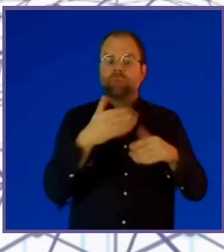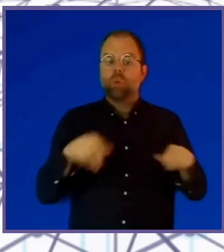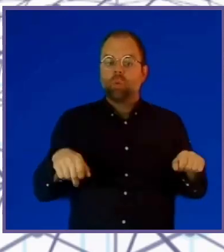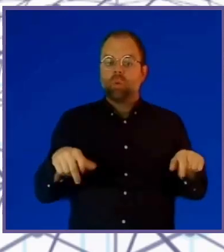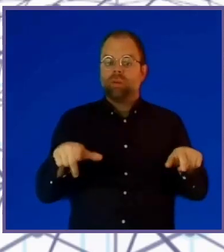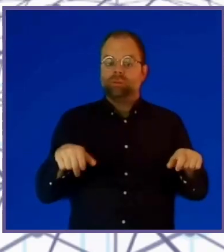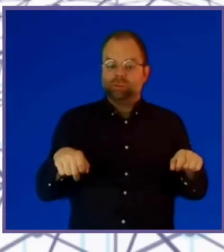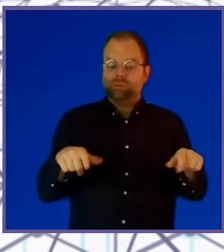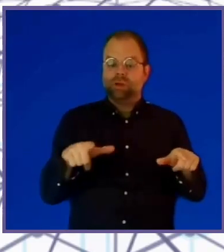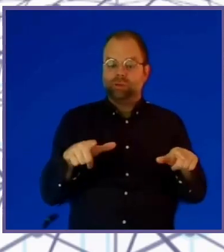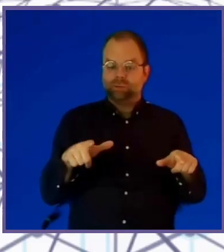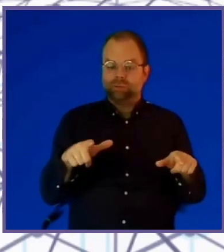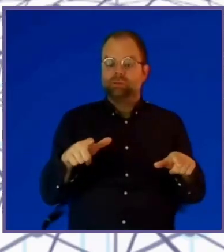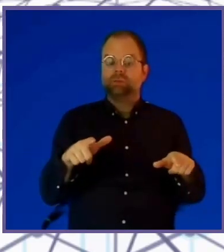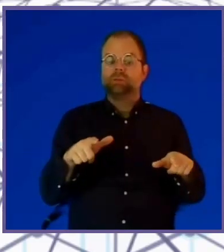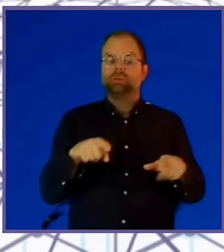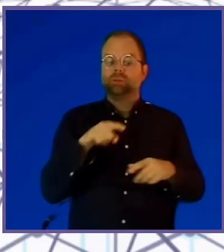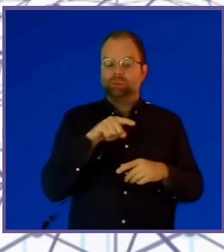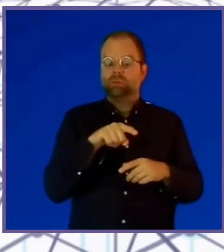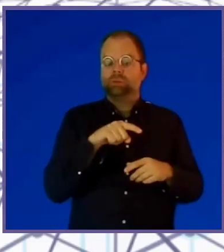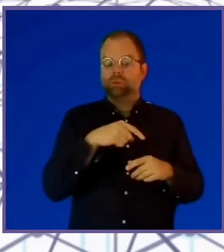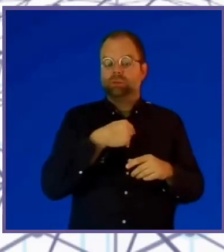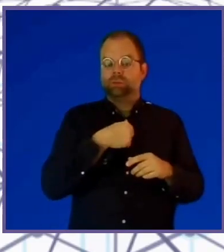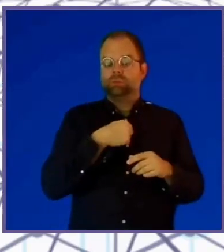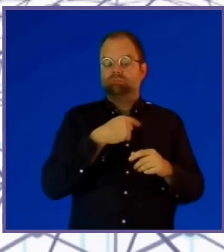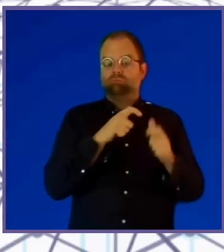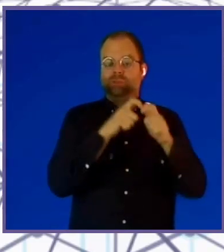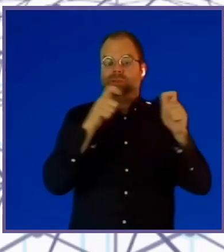We have conducted a preliminary study on wheelchair provision in Nepal.